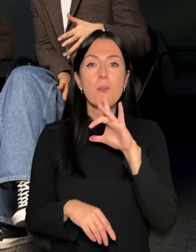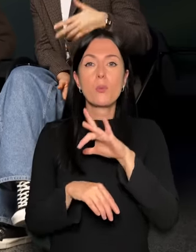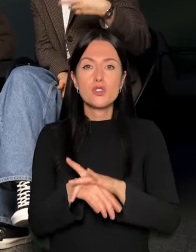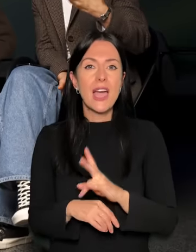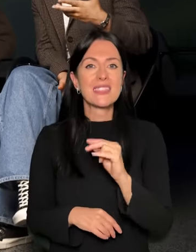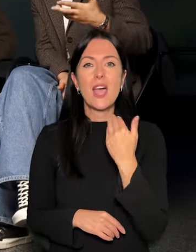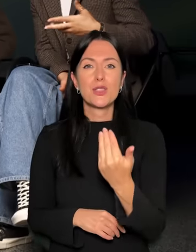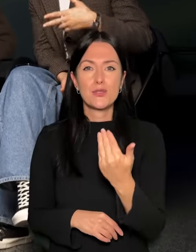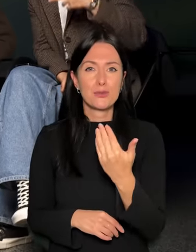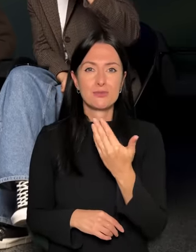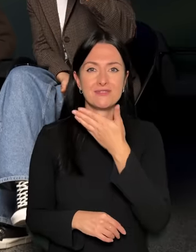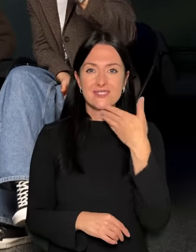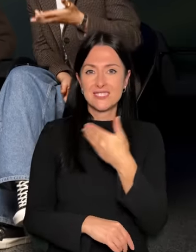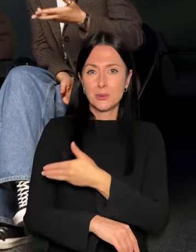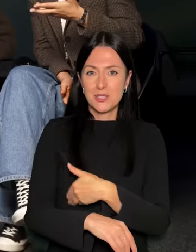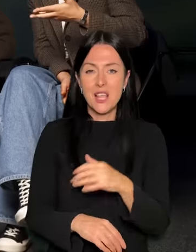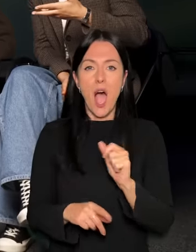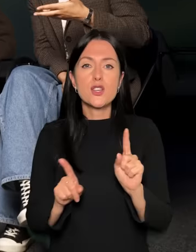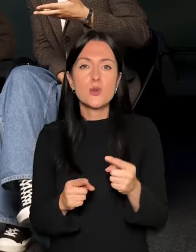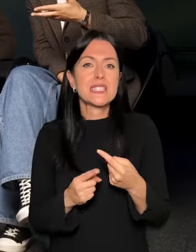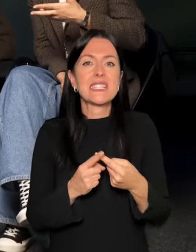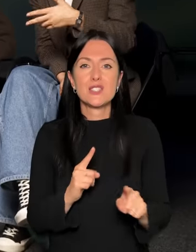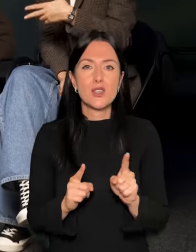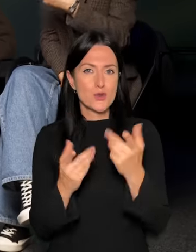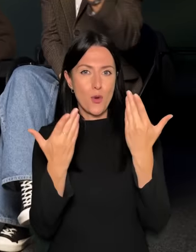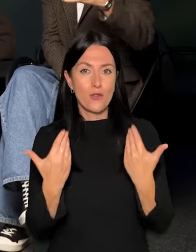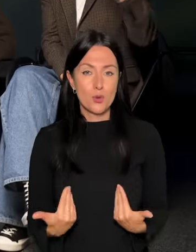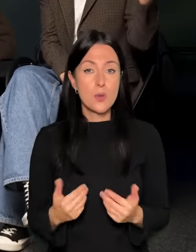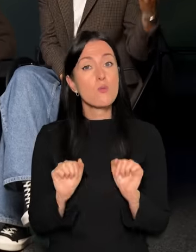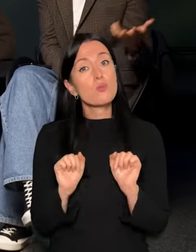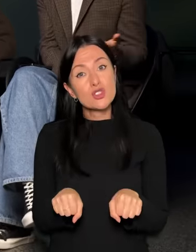when people first notice something else about you, not the absence of a limb.